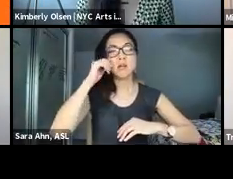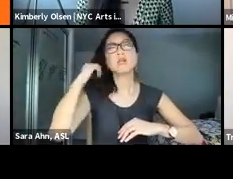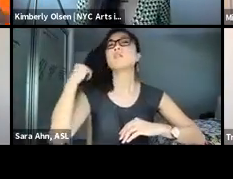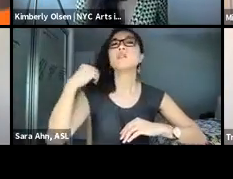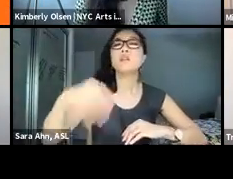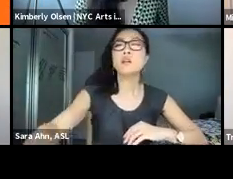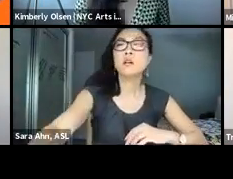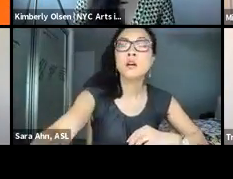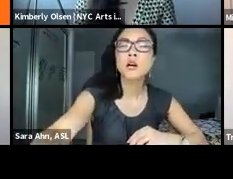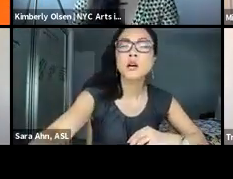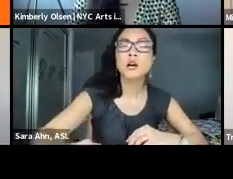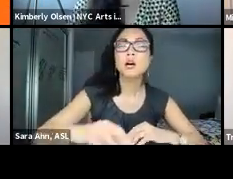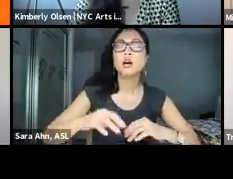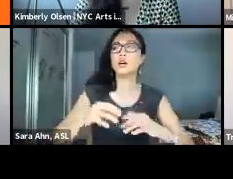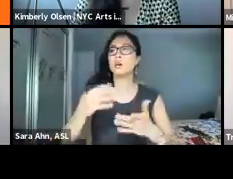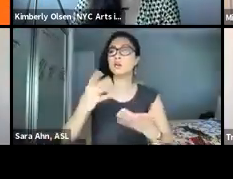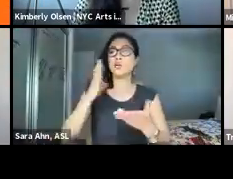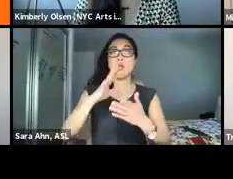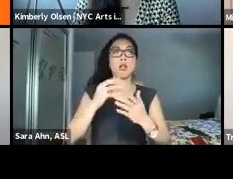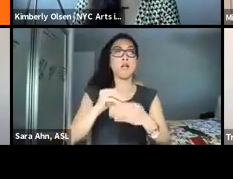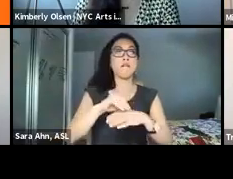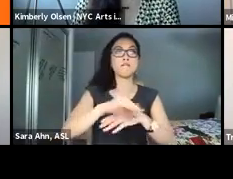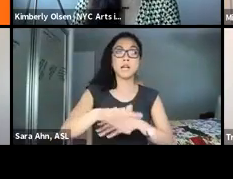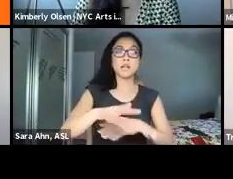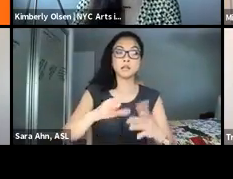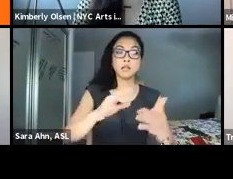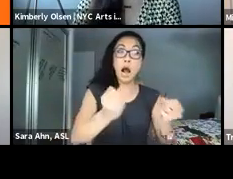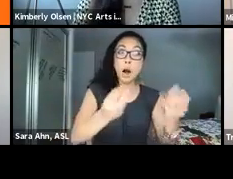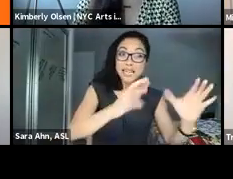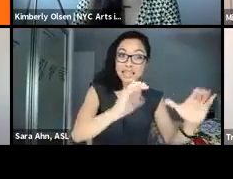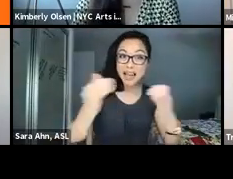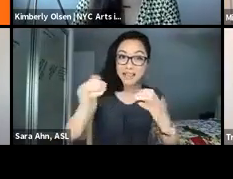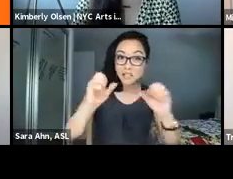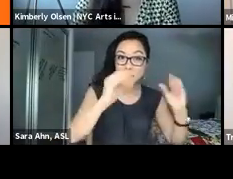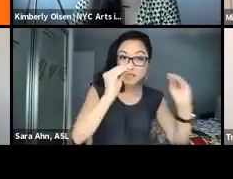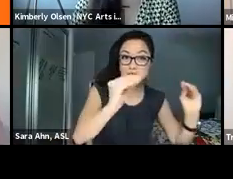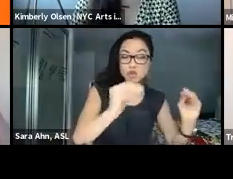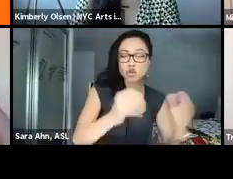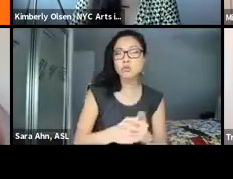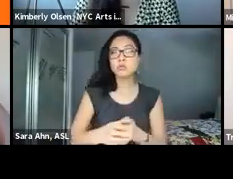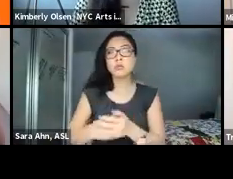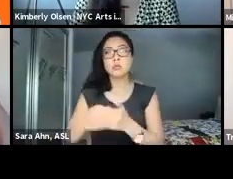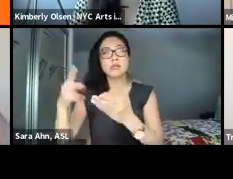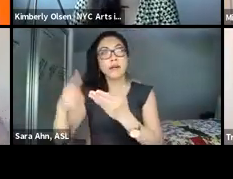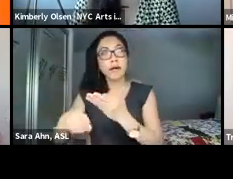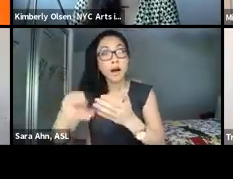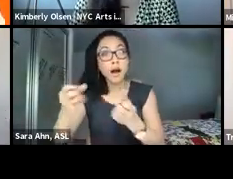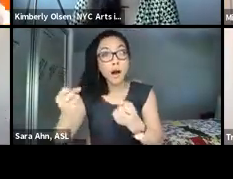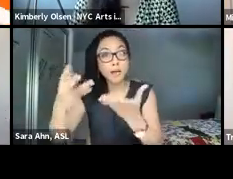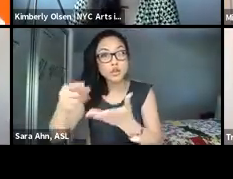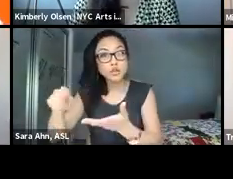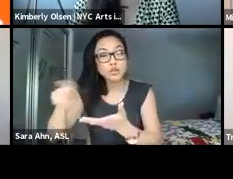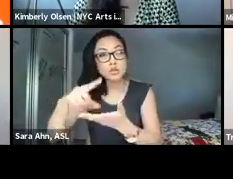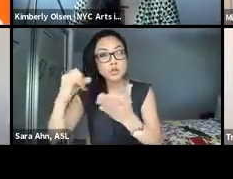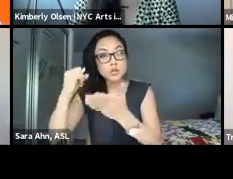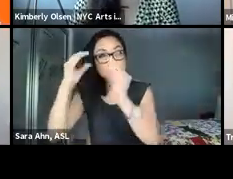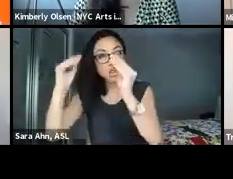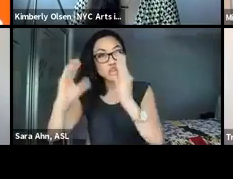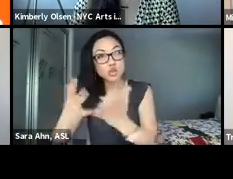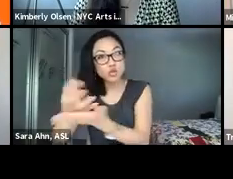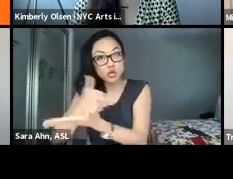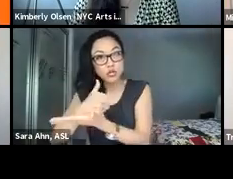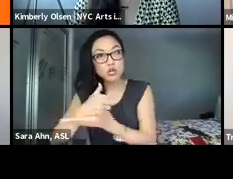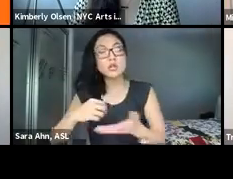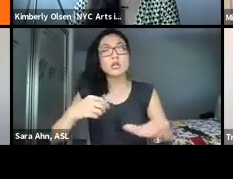social dance scene and the night life dance scene, so we're talking about a multisystem,